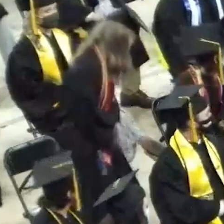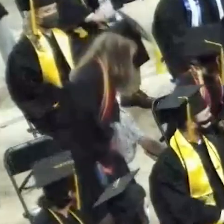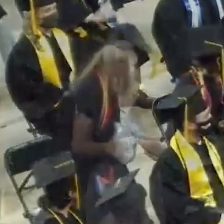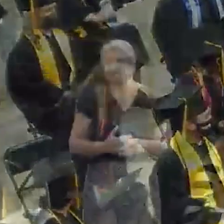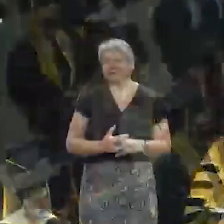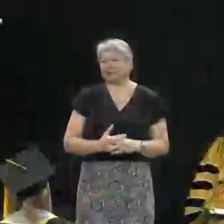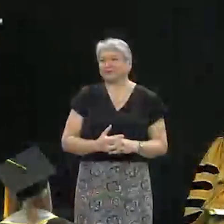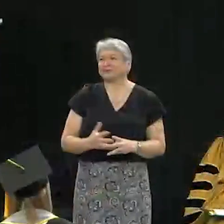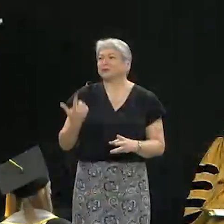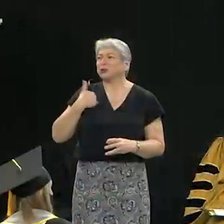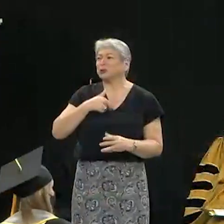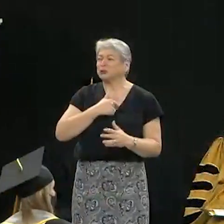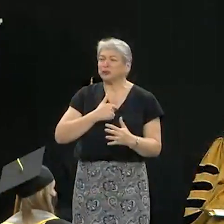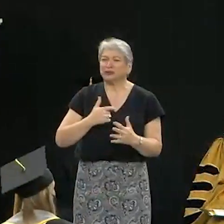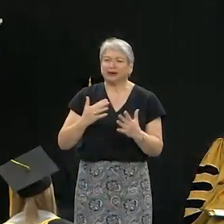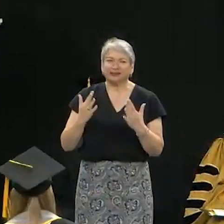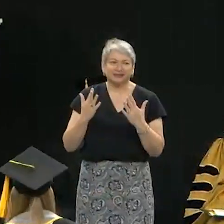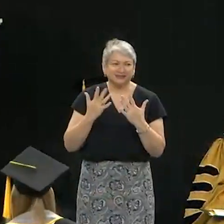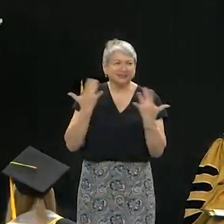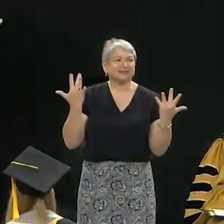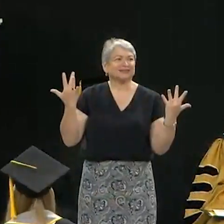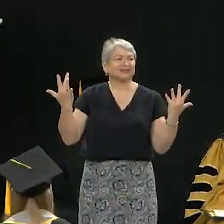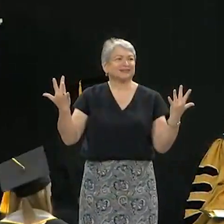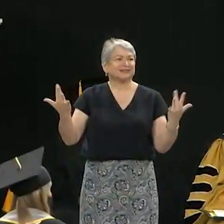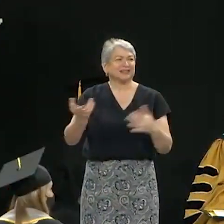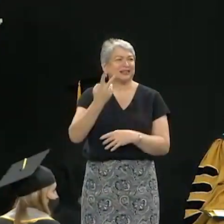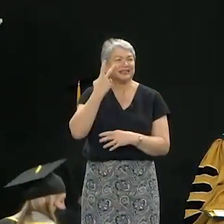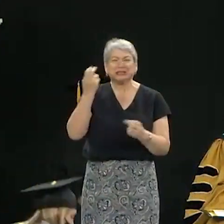We are delighted to see so many alumni parents in the crowd,